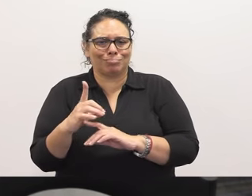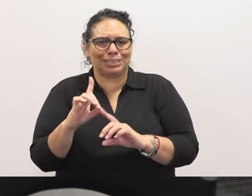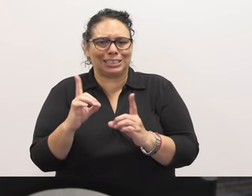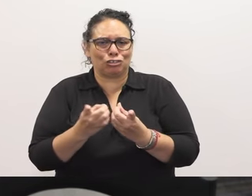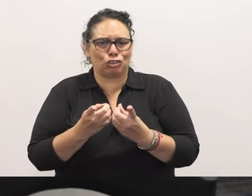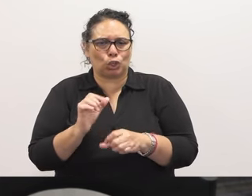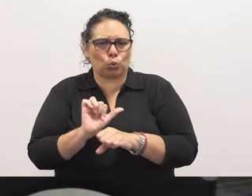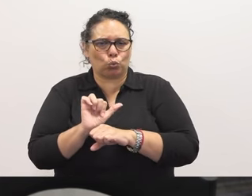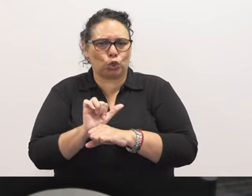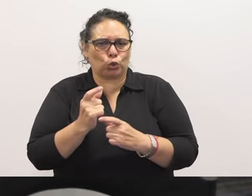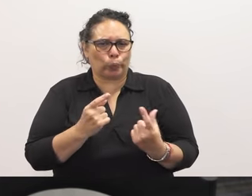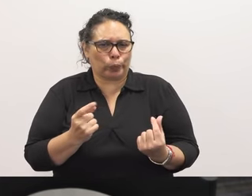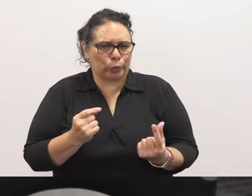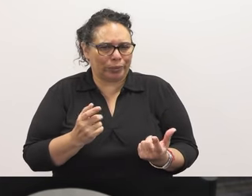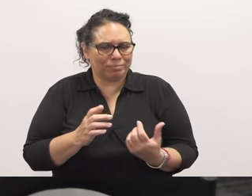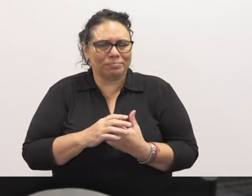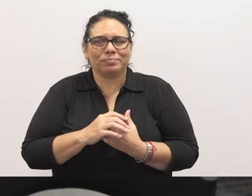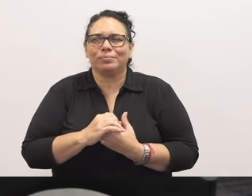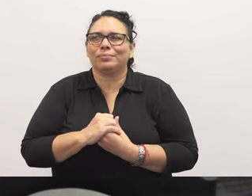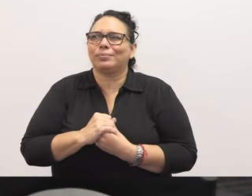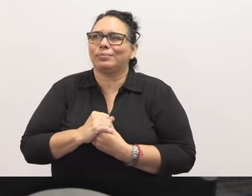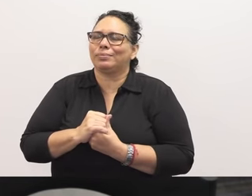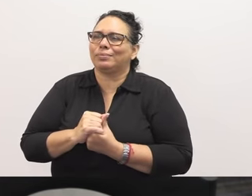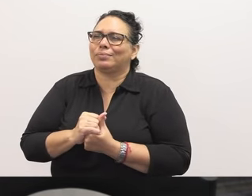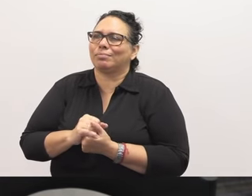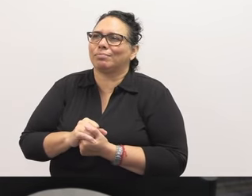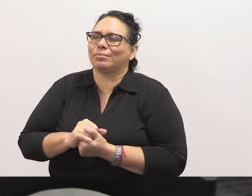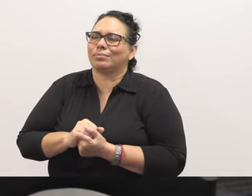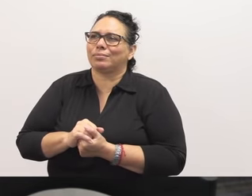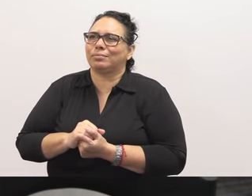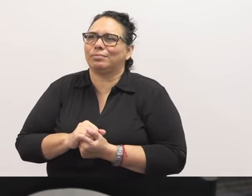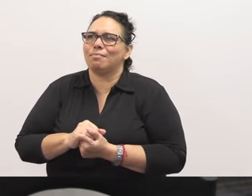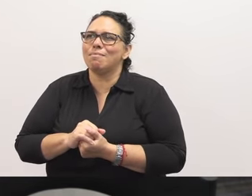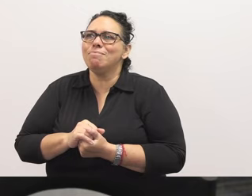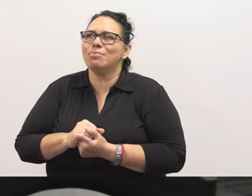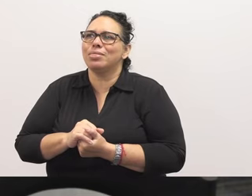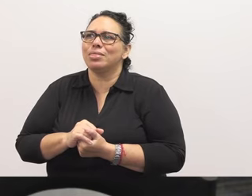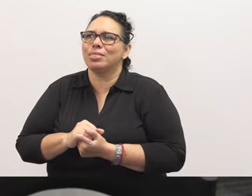but you know, those of us who are in this fight